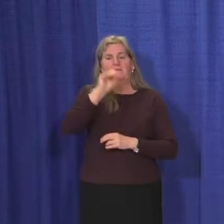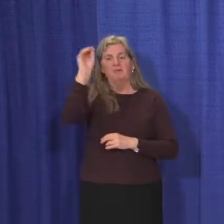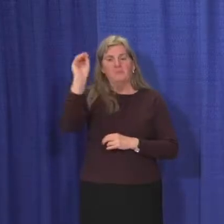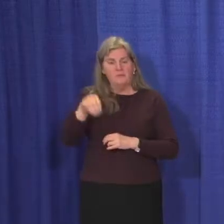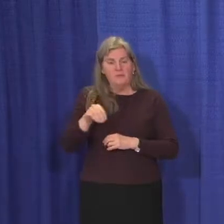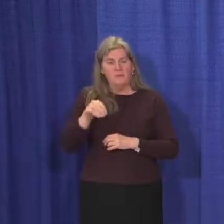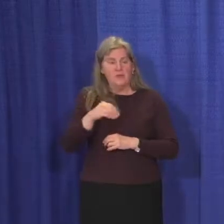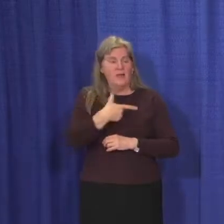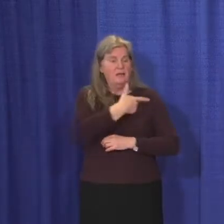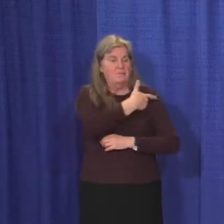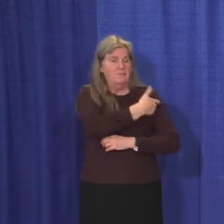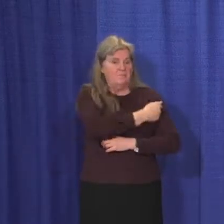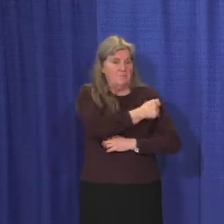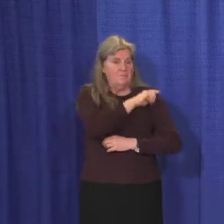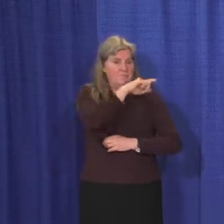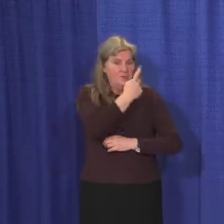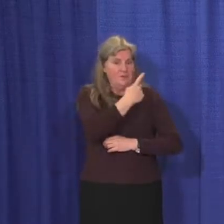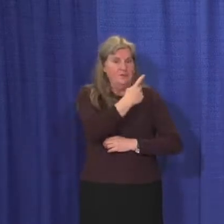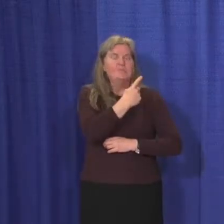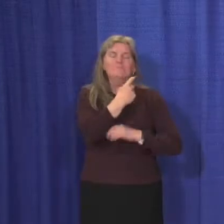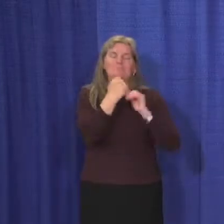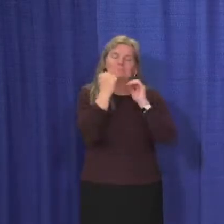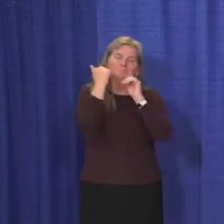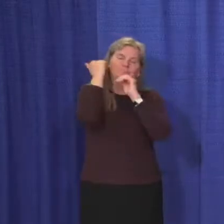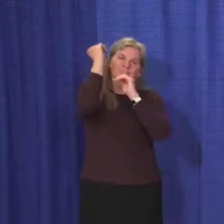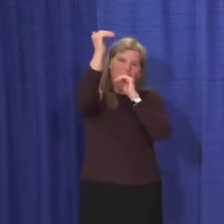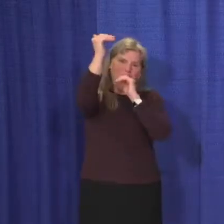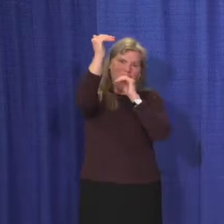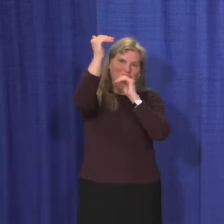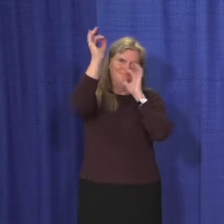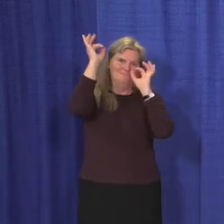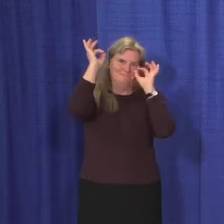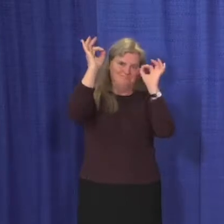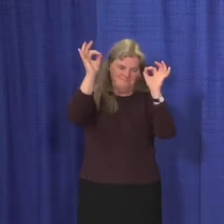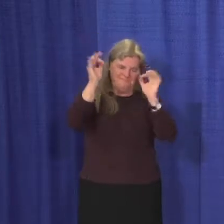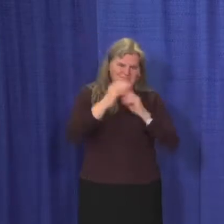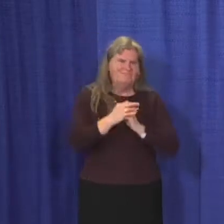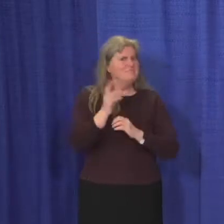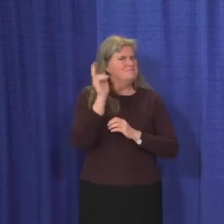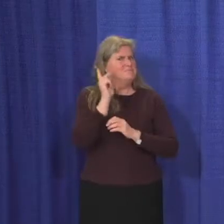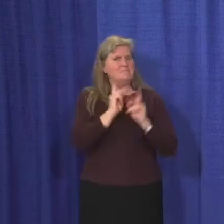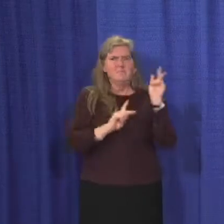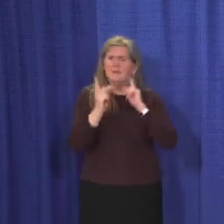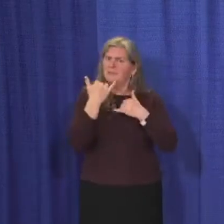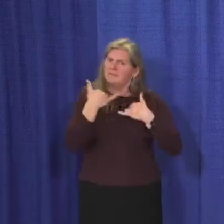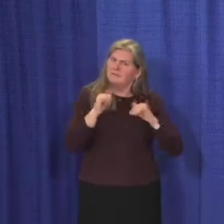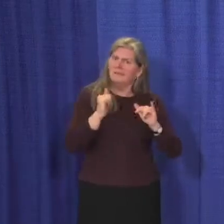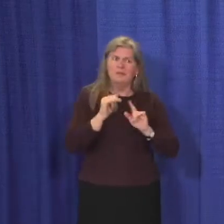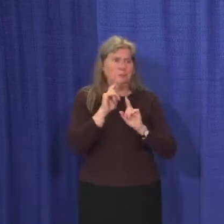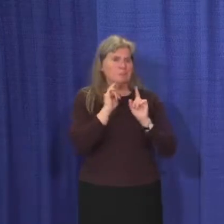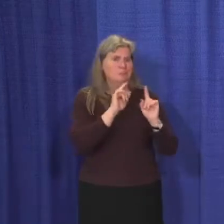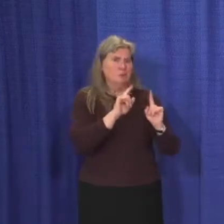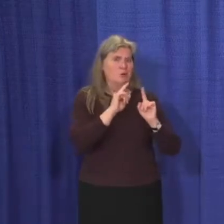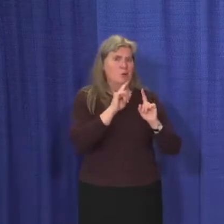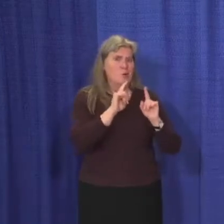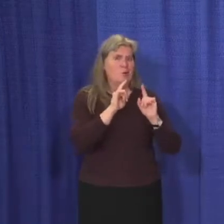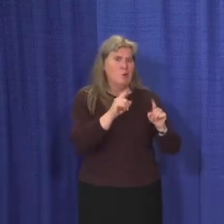75 percent benchmark of vaccination for first doses. People are continuing to step